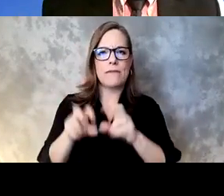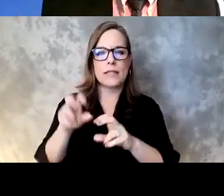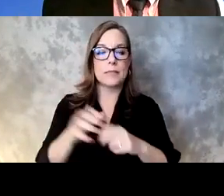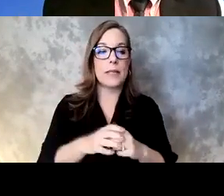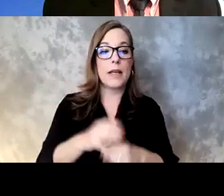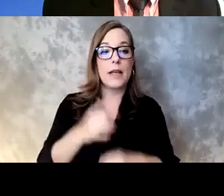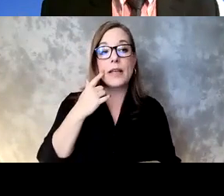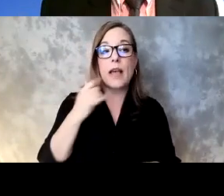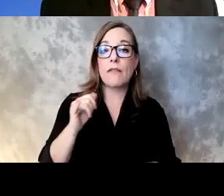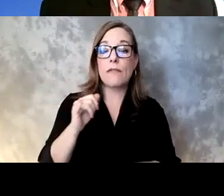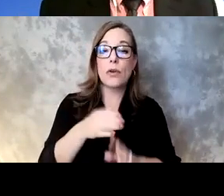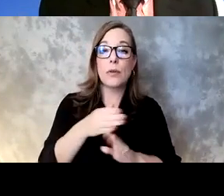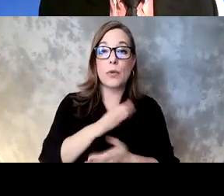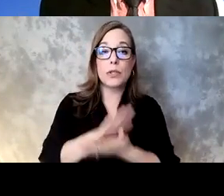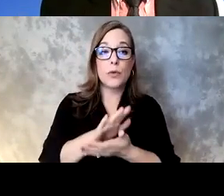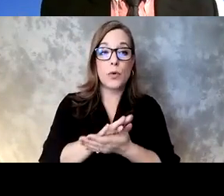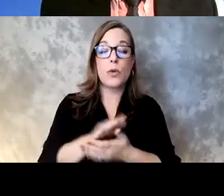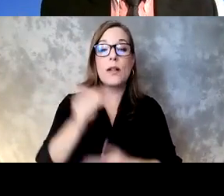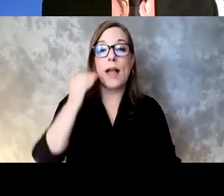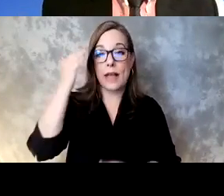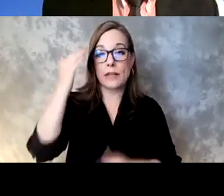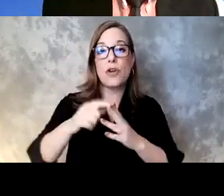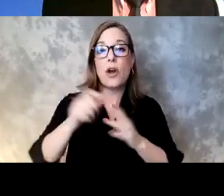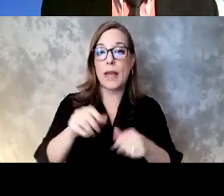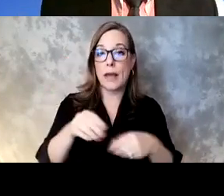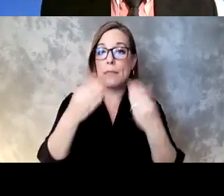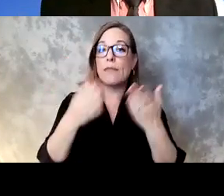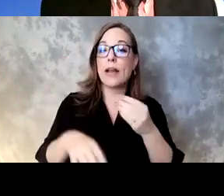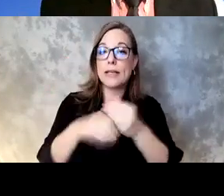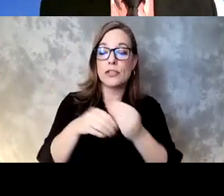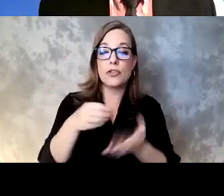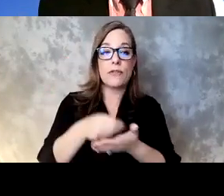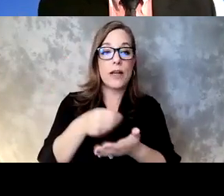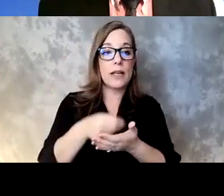Head Start can provide additional funding but they are both income eligible programs.